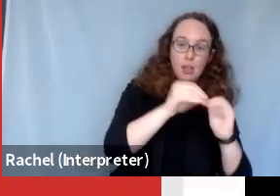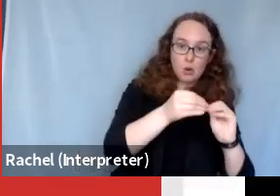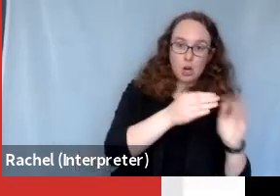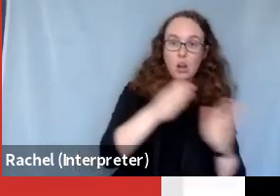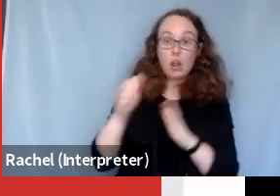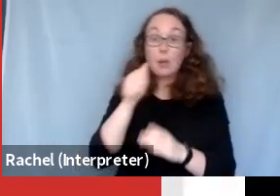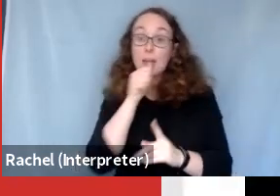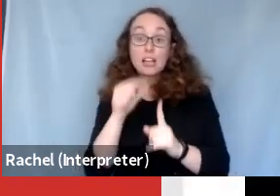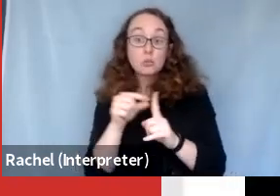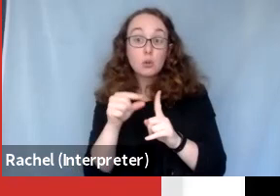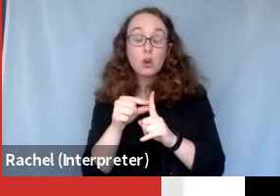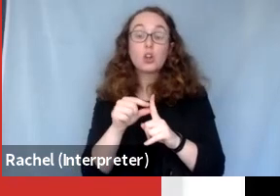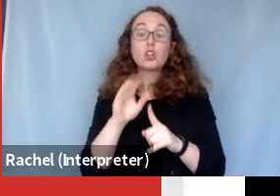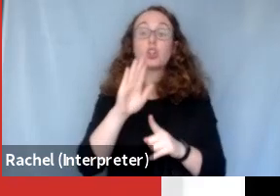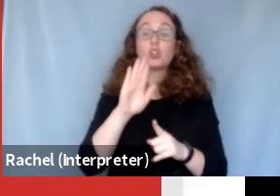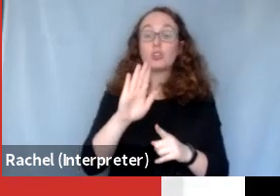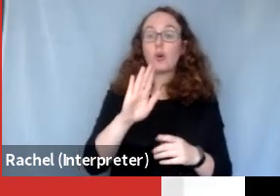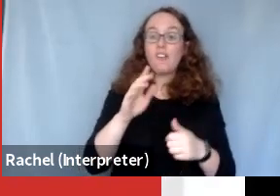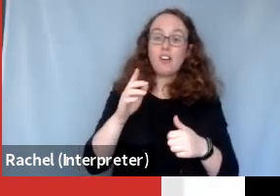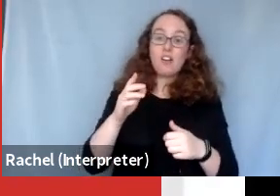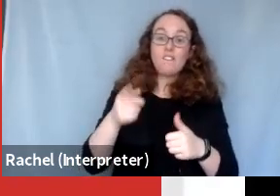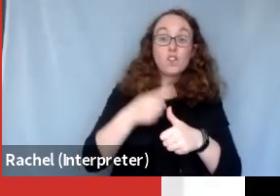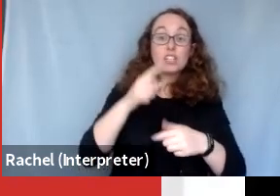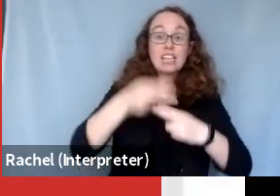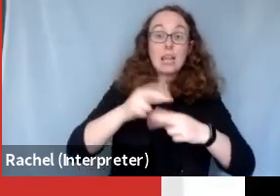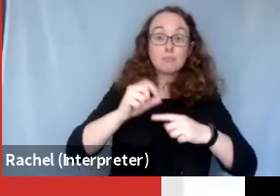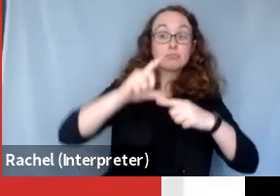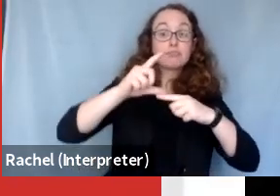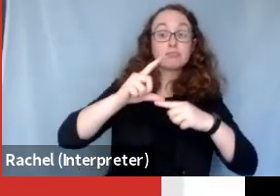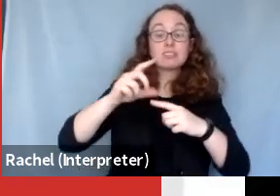initials; uppercase first letter lowercase last, or uppercase first